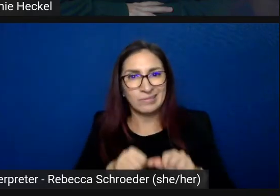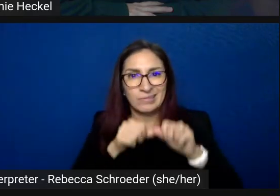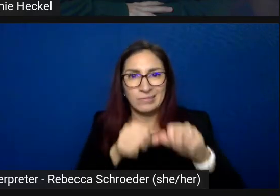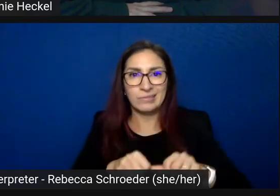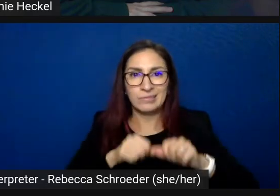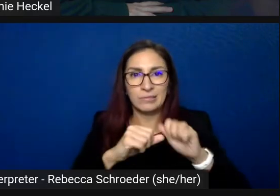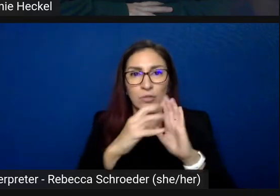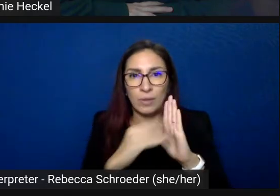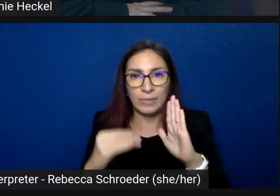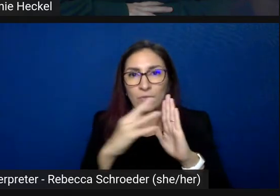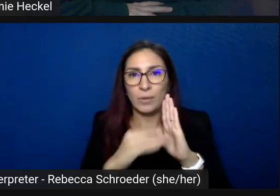Cool.